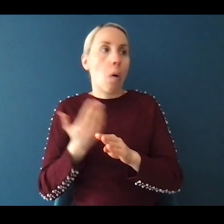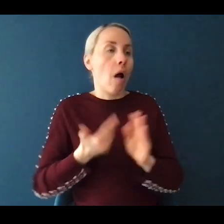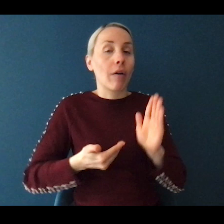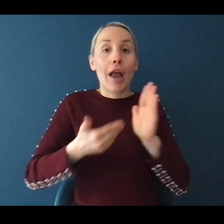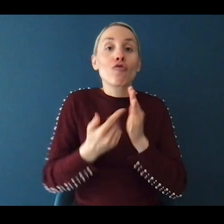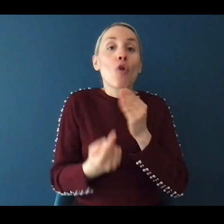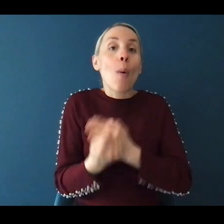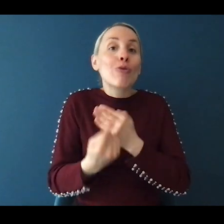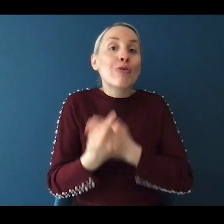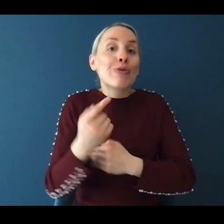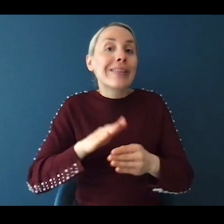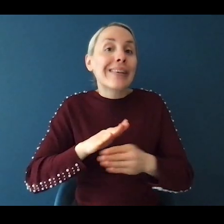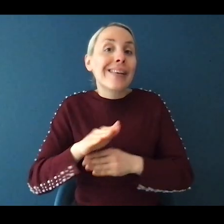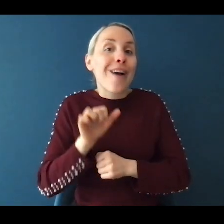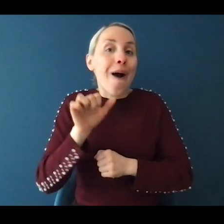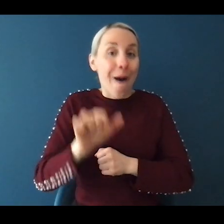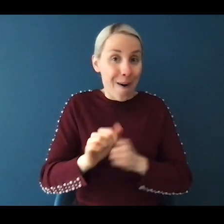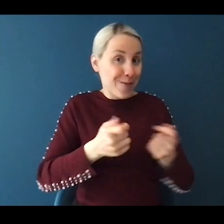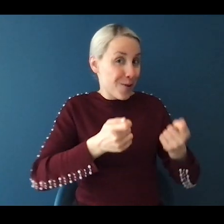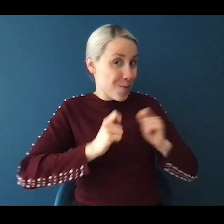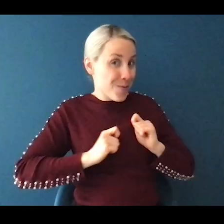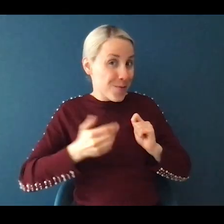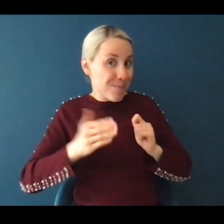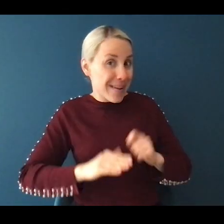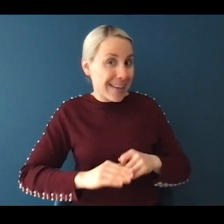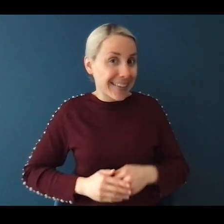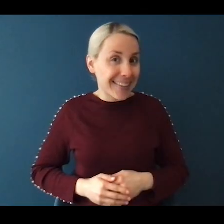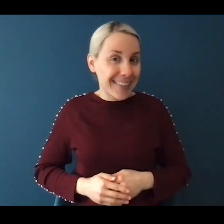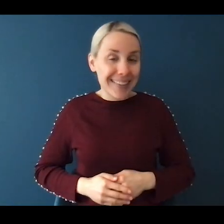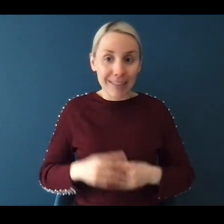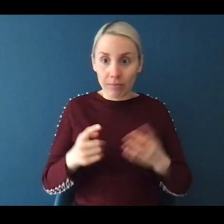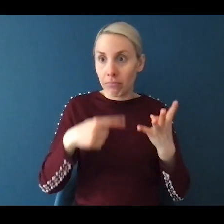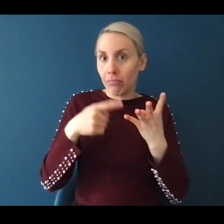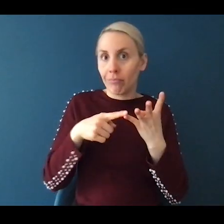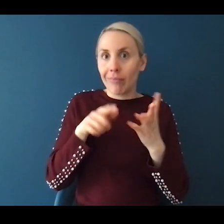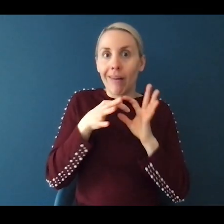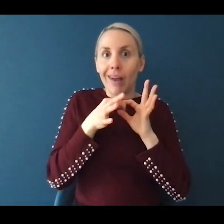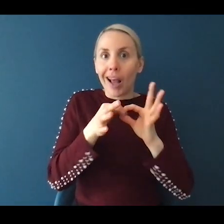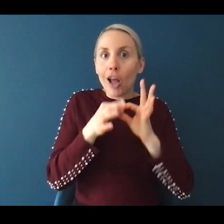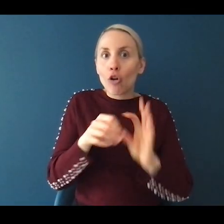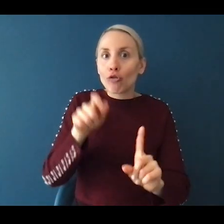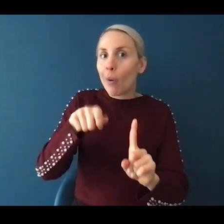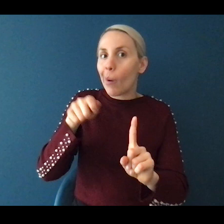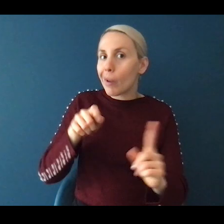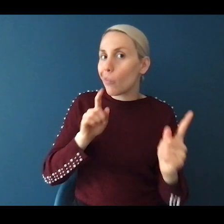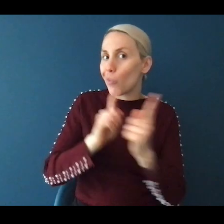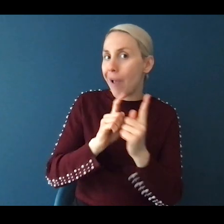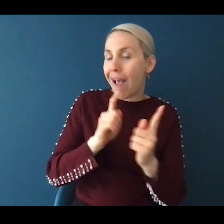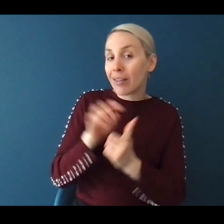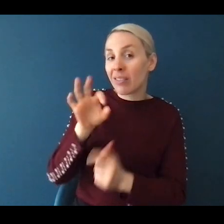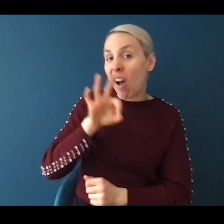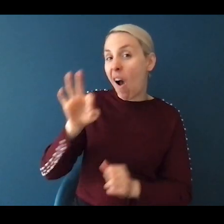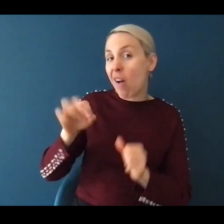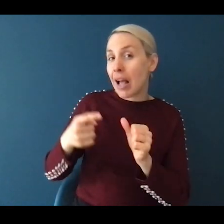work quality of the work for further opportunities I guess there were a few and people you met